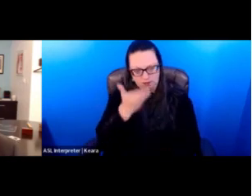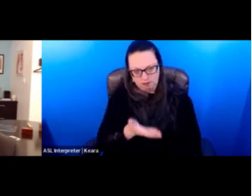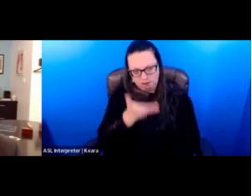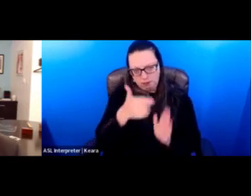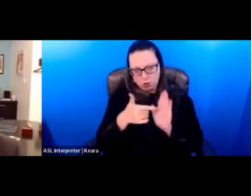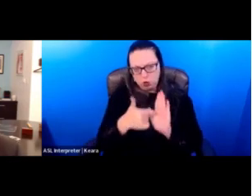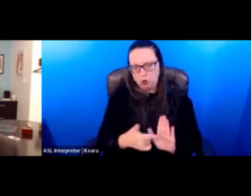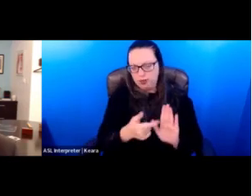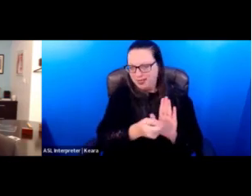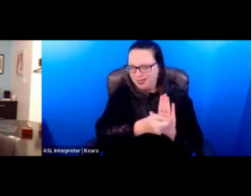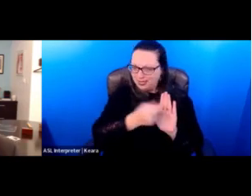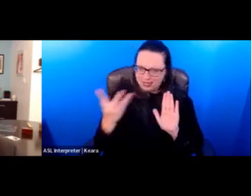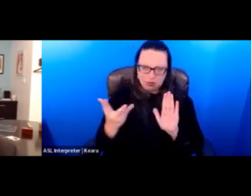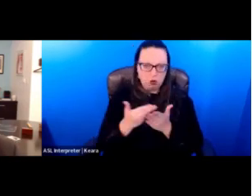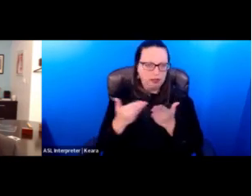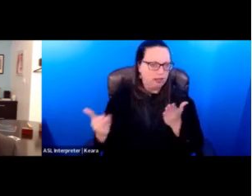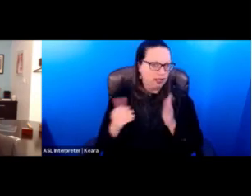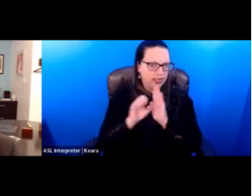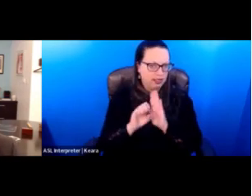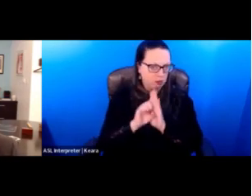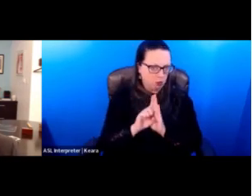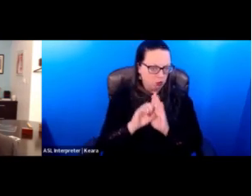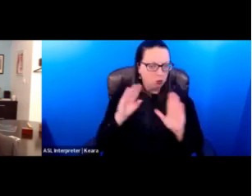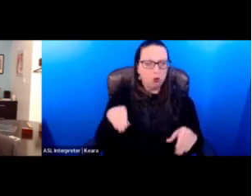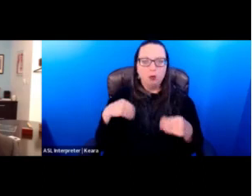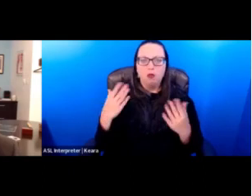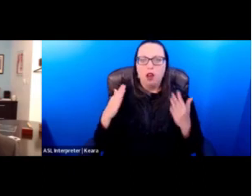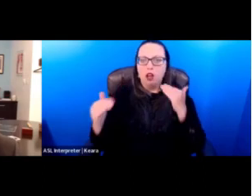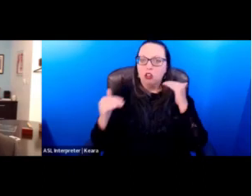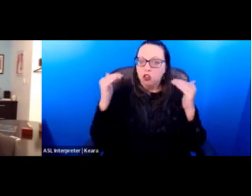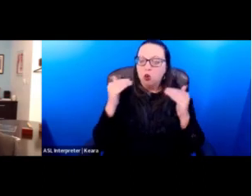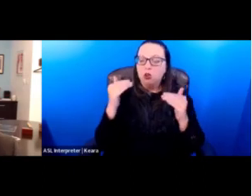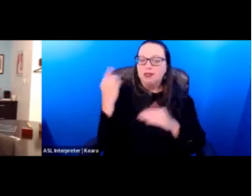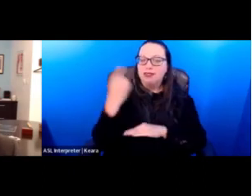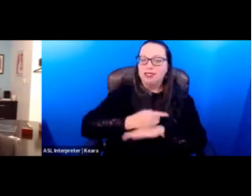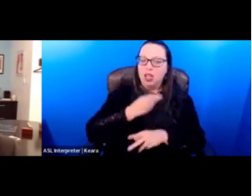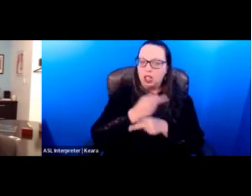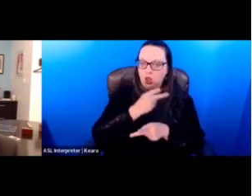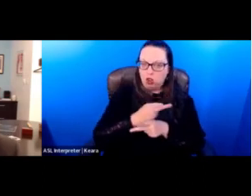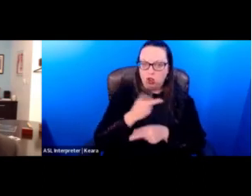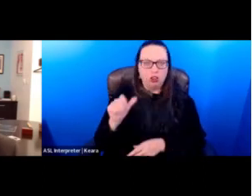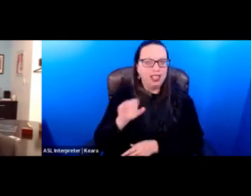and a couple of examples. For instance, we provide adult daycare and case management and information and assistance to